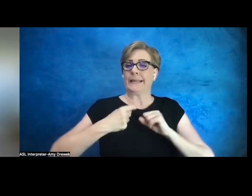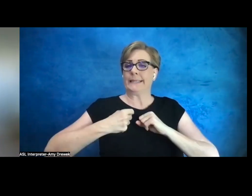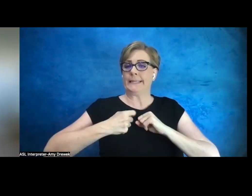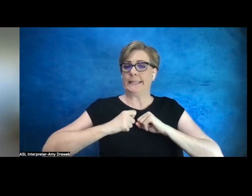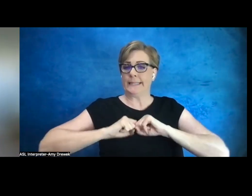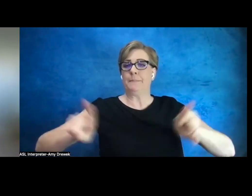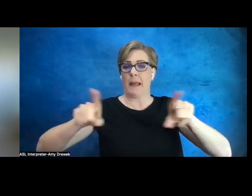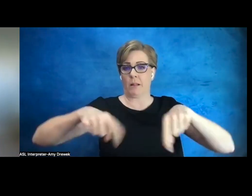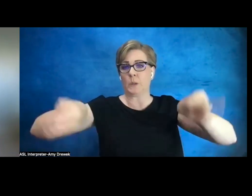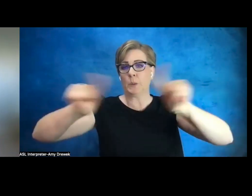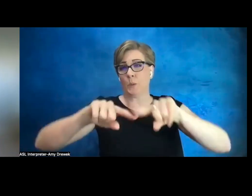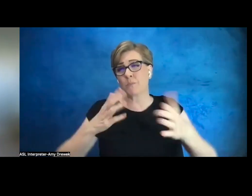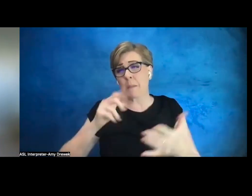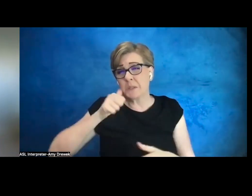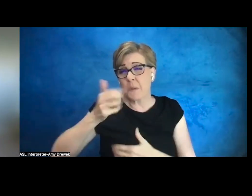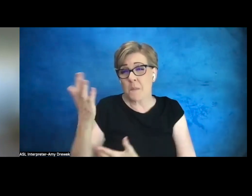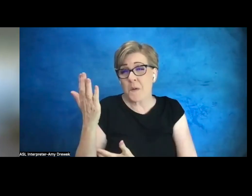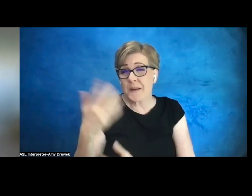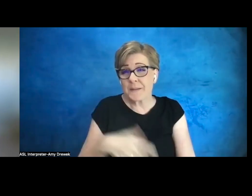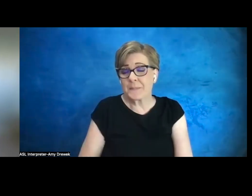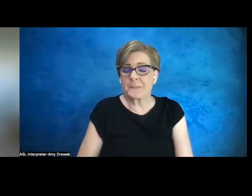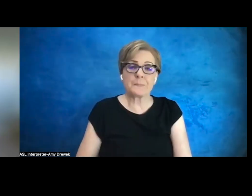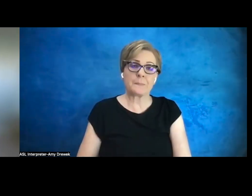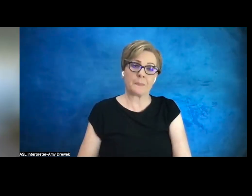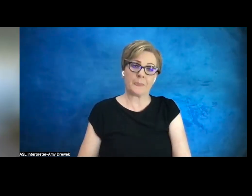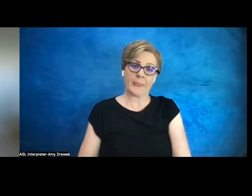to your inbox tomorrow morning. If you would like to stay on,